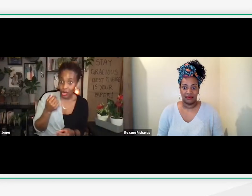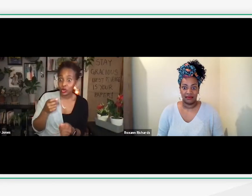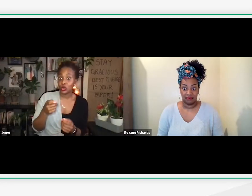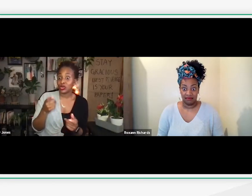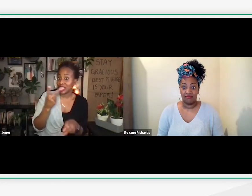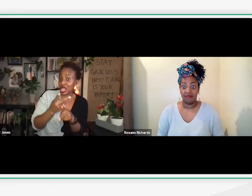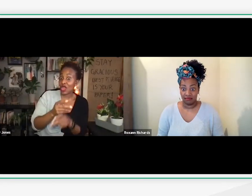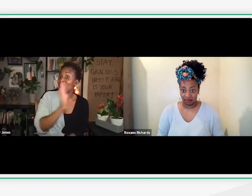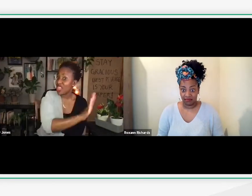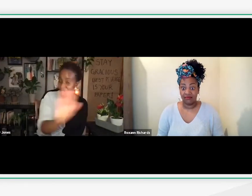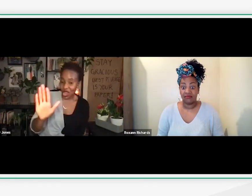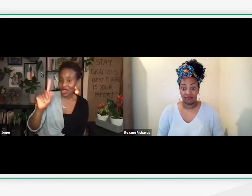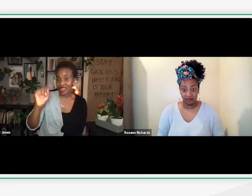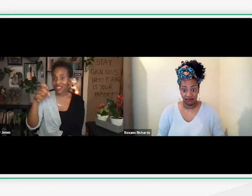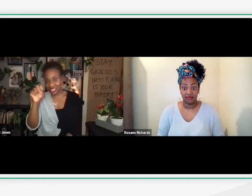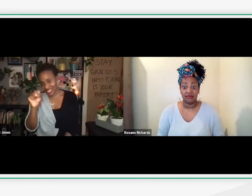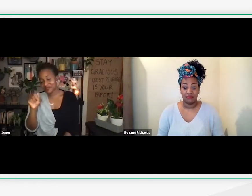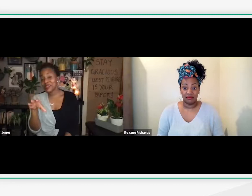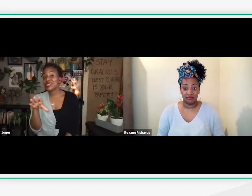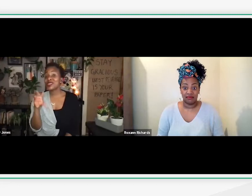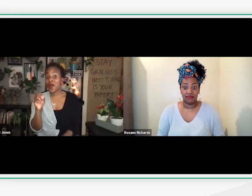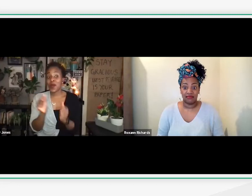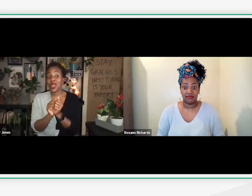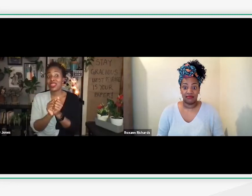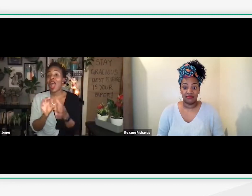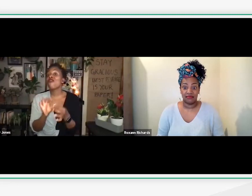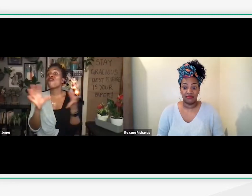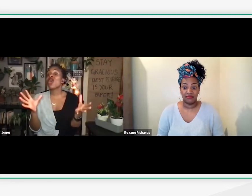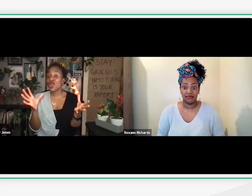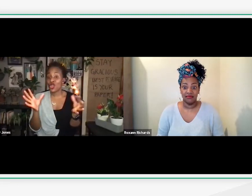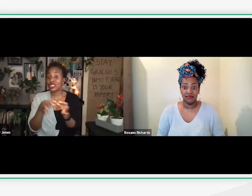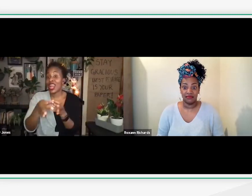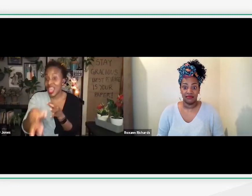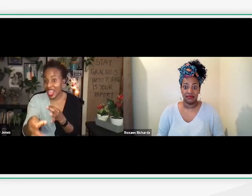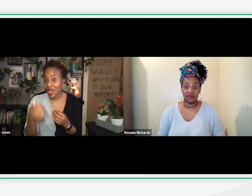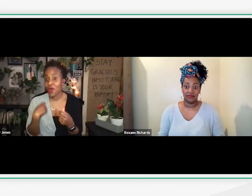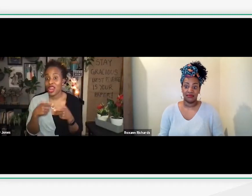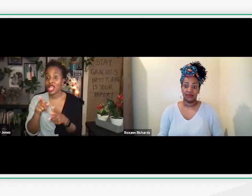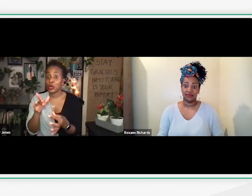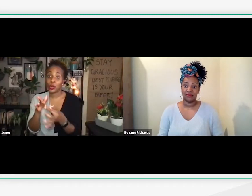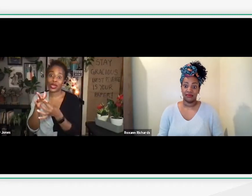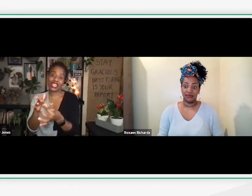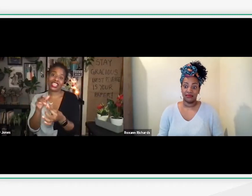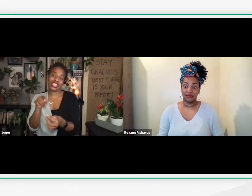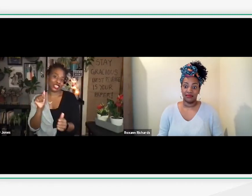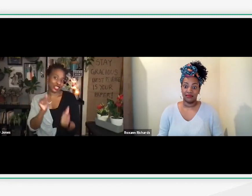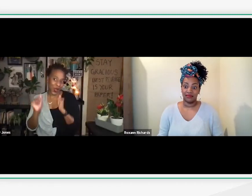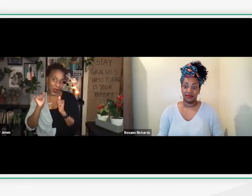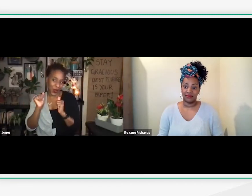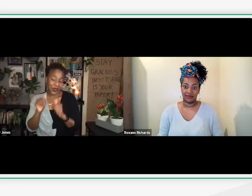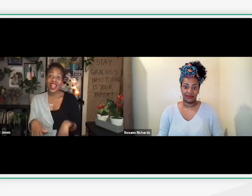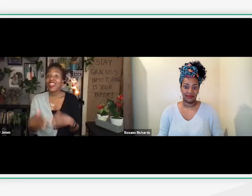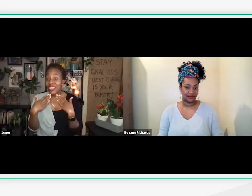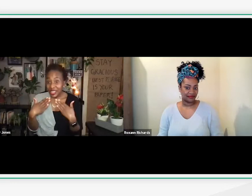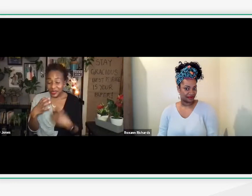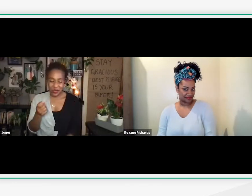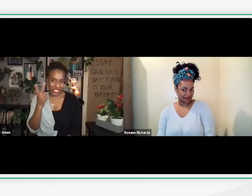to hire someone to take care of their taxes. So, without further delay, you lead the show,